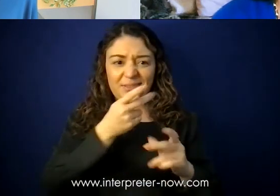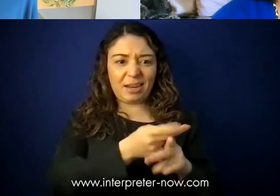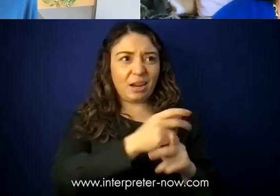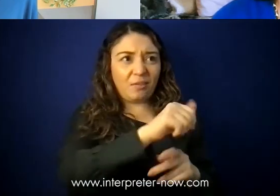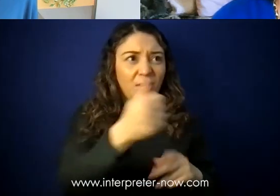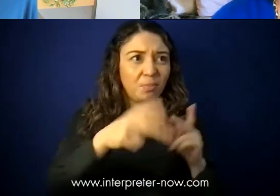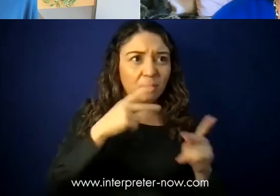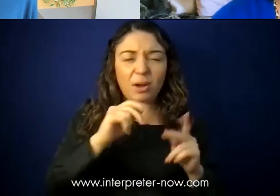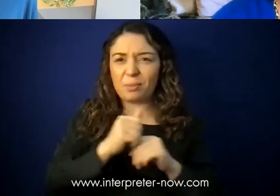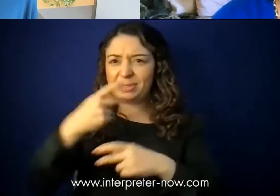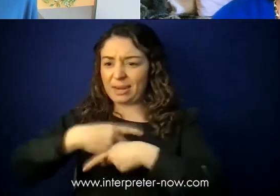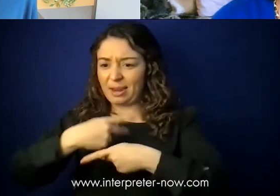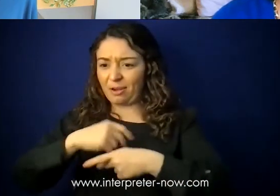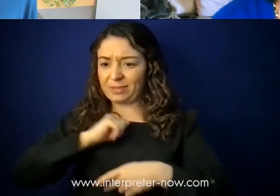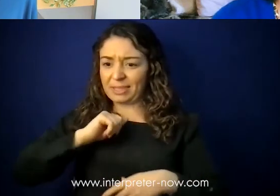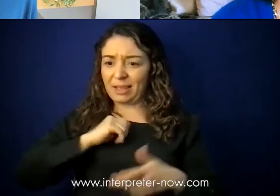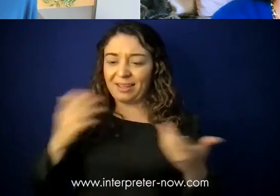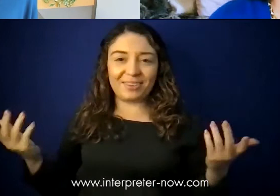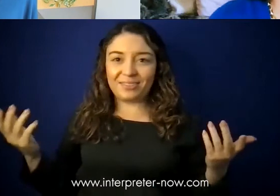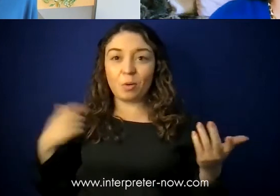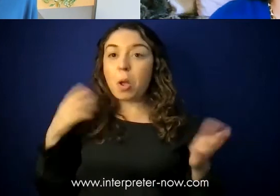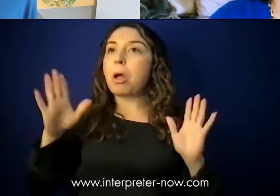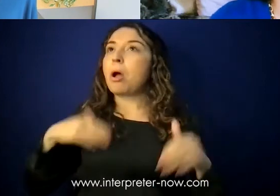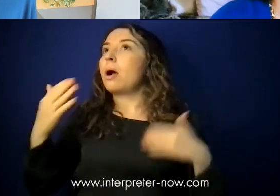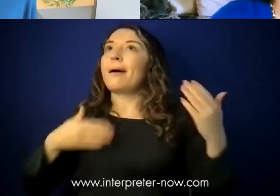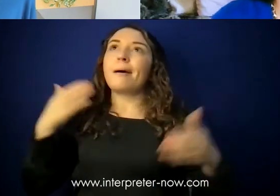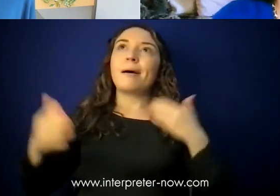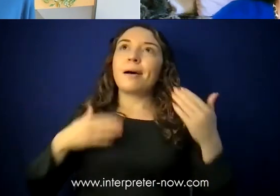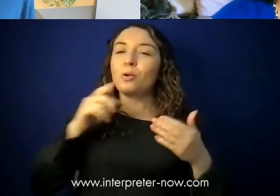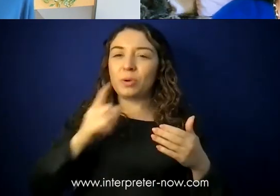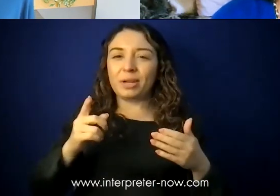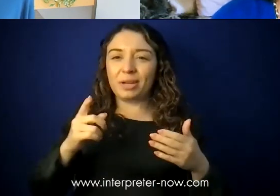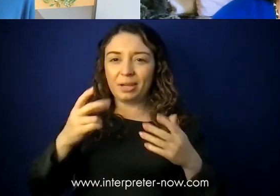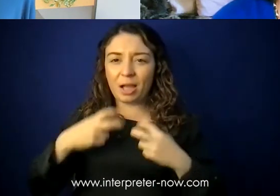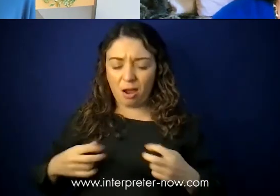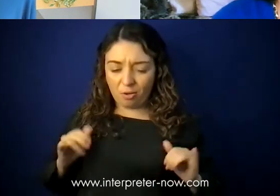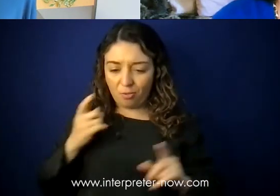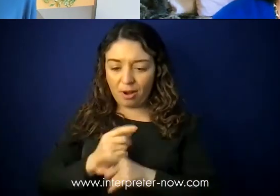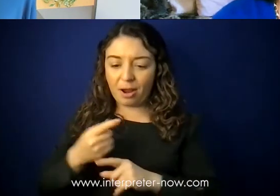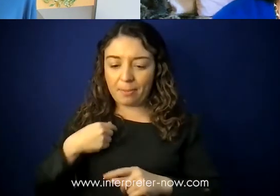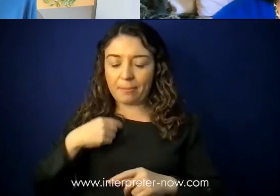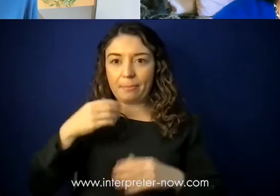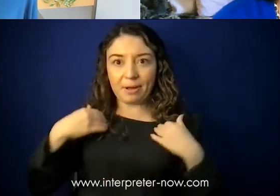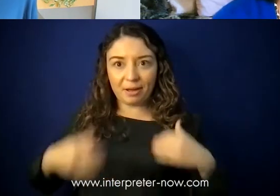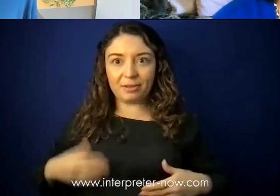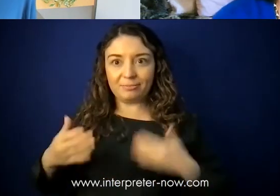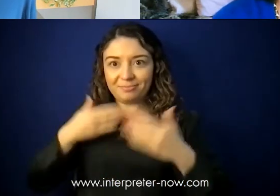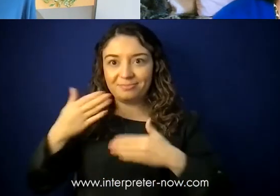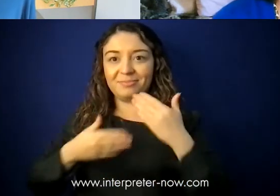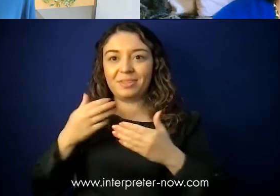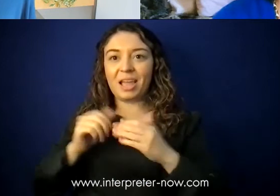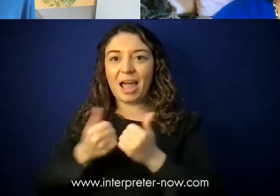So, my big, grand takeaway, the subtle force behind what I do and how I do this work, and